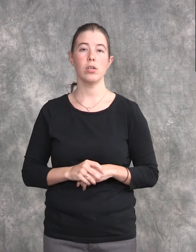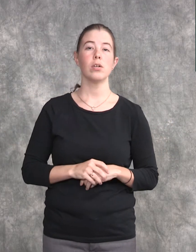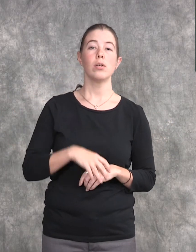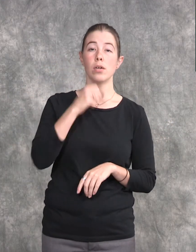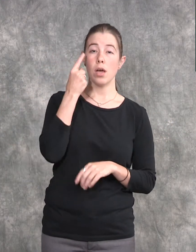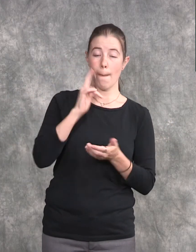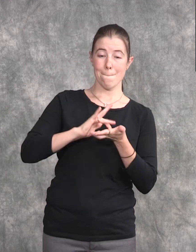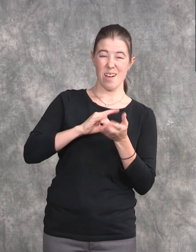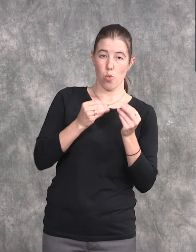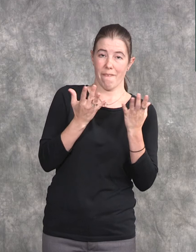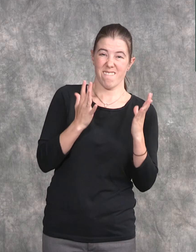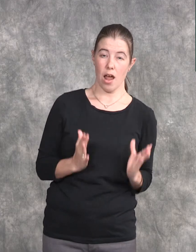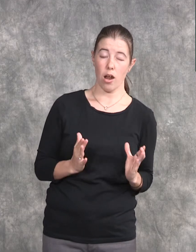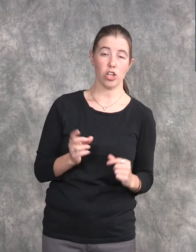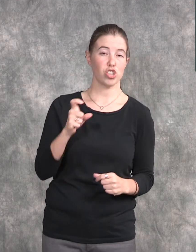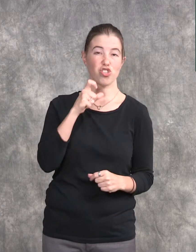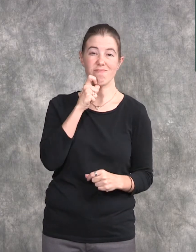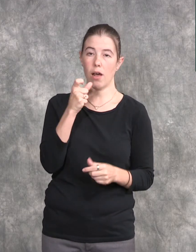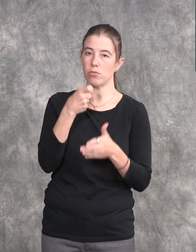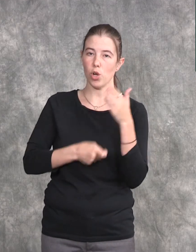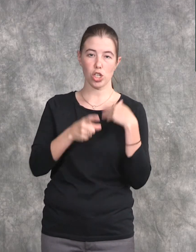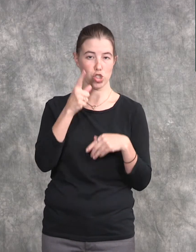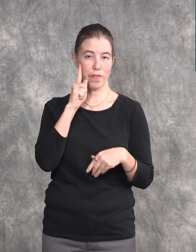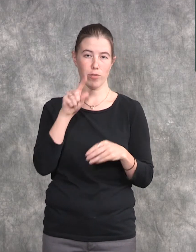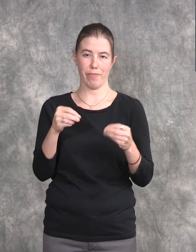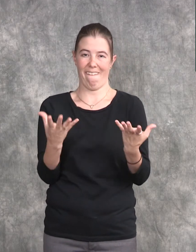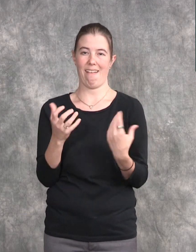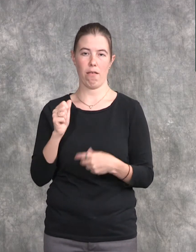with others. Medical providers should not charge you